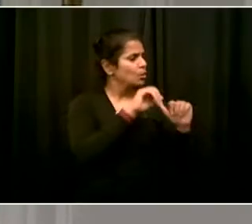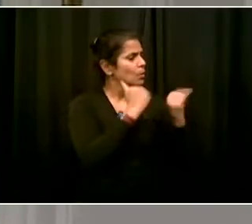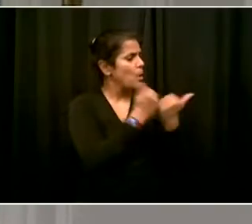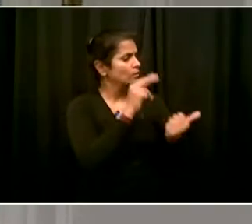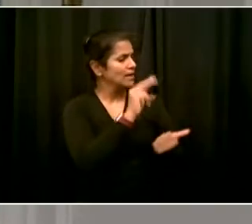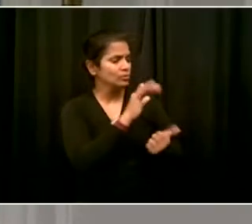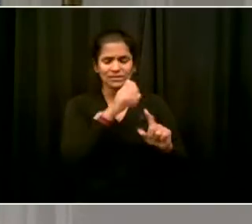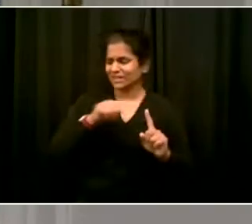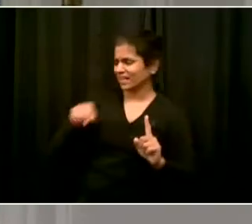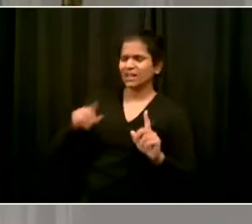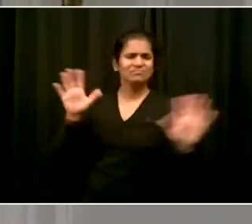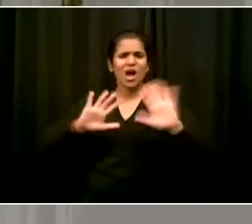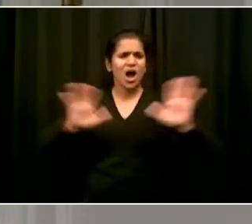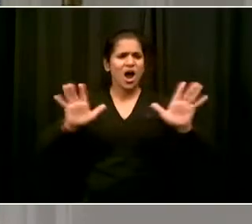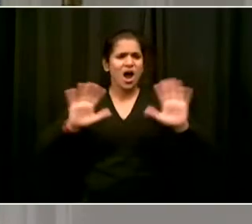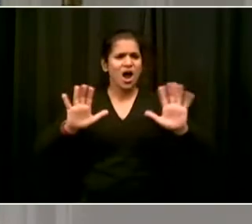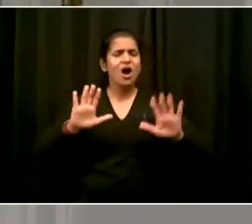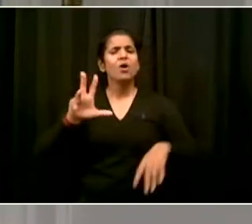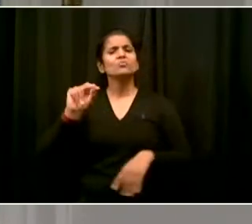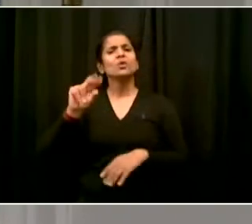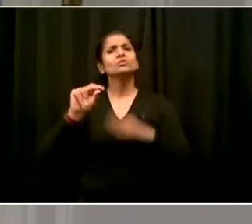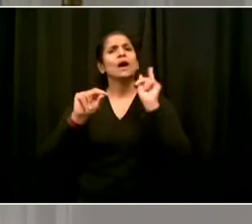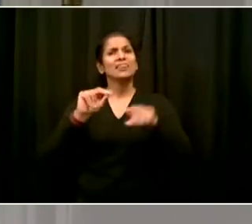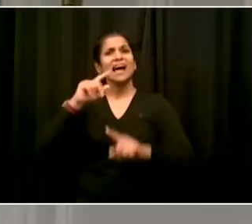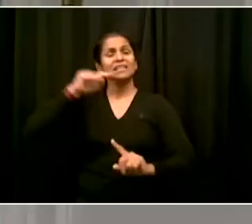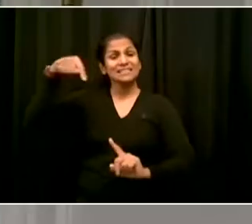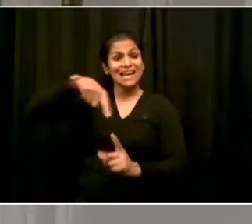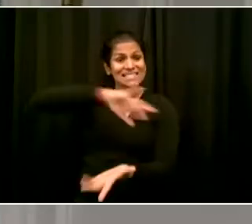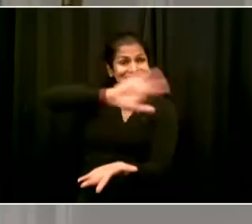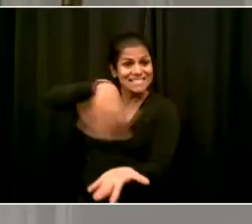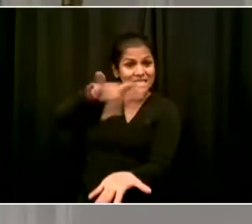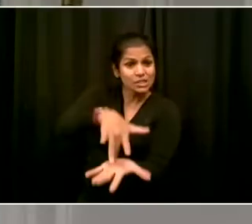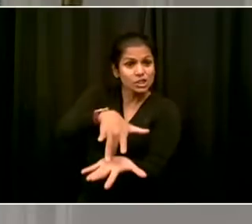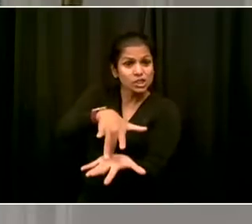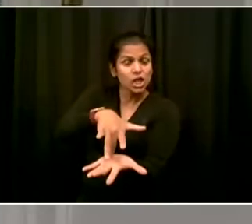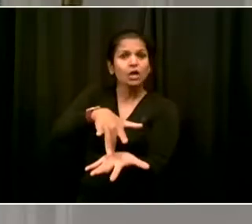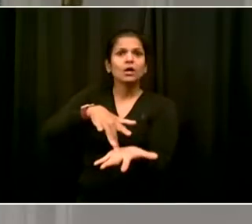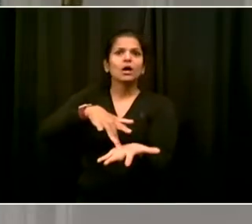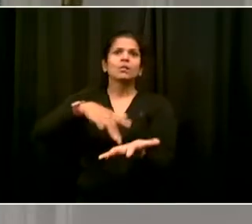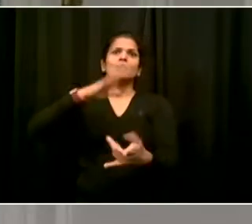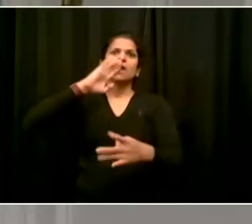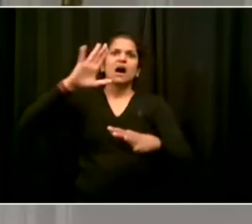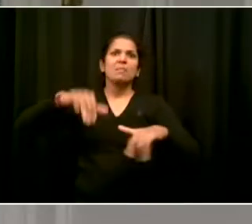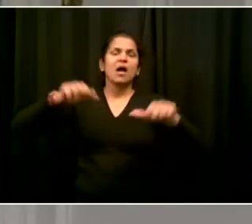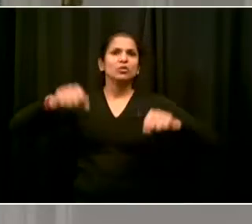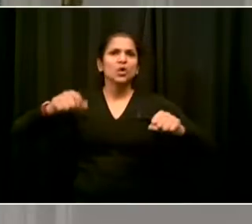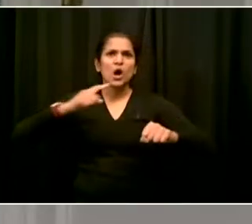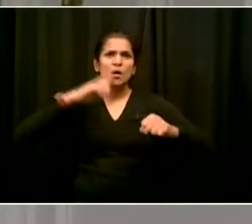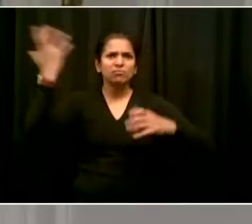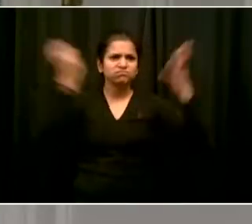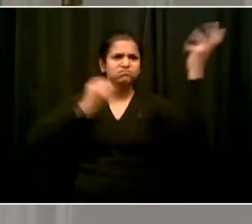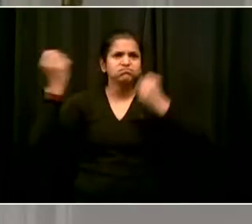THE COMPETITOR GOVERNMENT SERVICES THERE'S A REALLY STRONG MODEL THROUGHOUT THE WORLD. ENTITIES THAT HAVE BEEN CREATED FOR THE PURPOSE OF